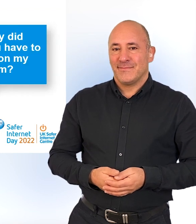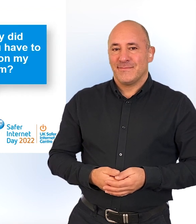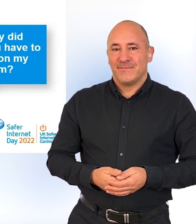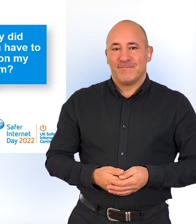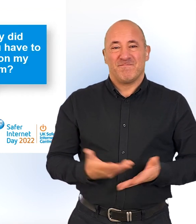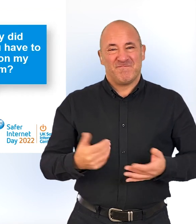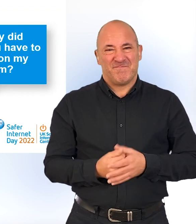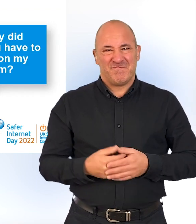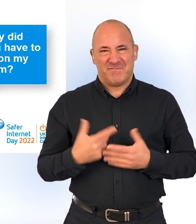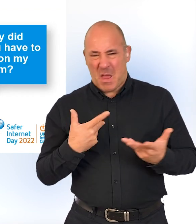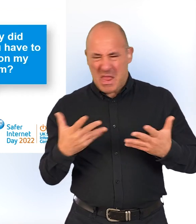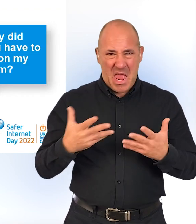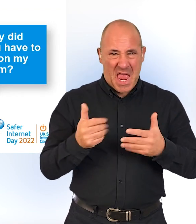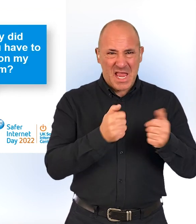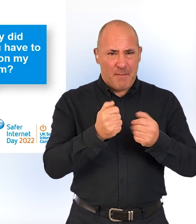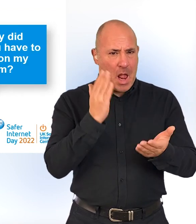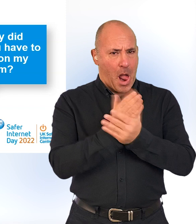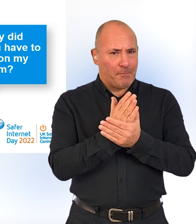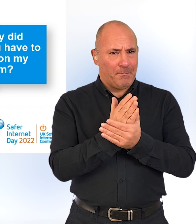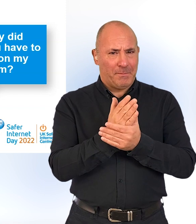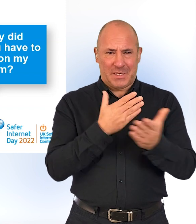Whilst it could be argued that games are a space